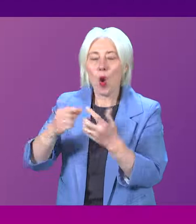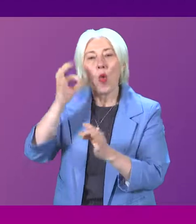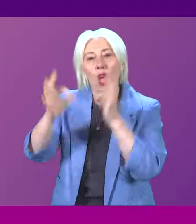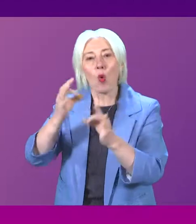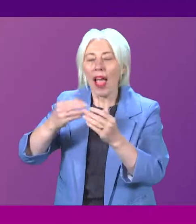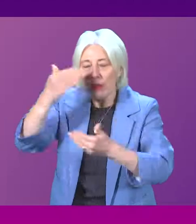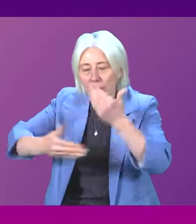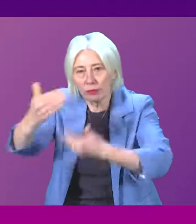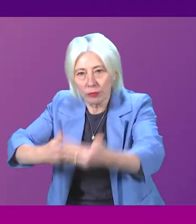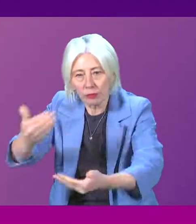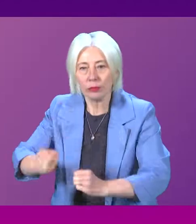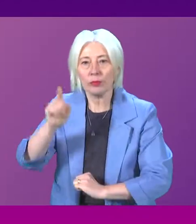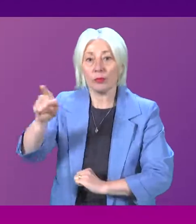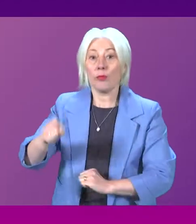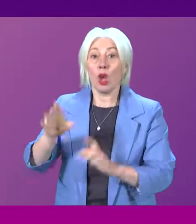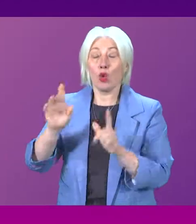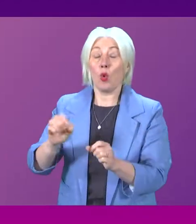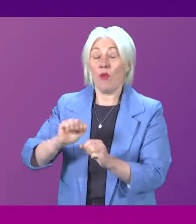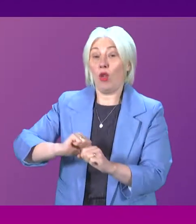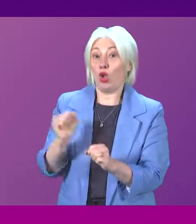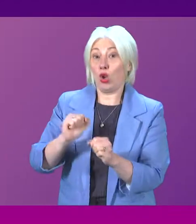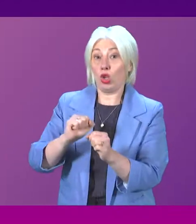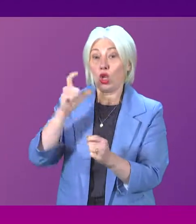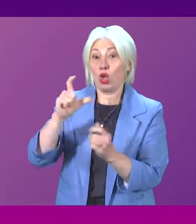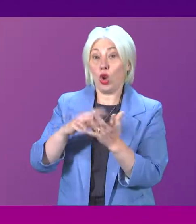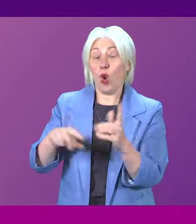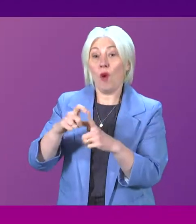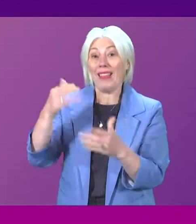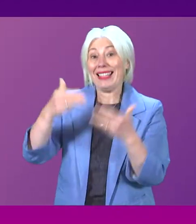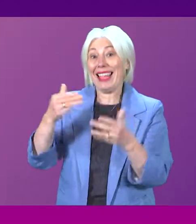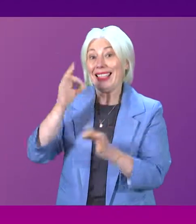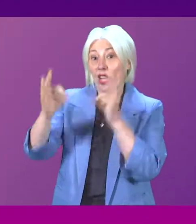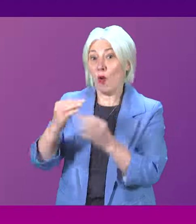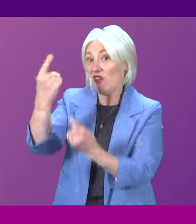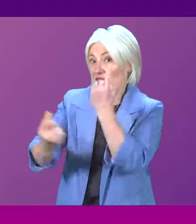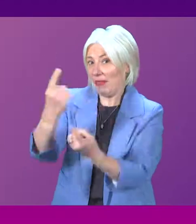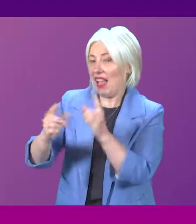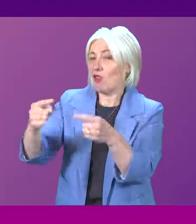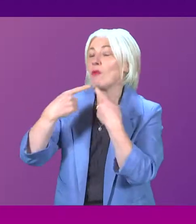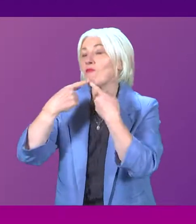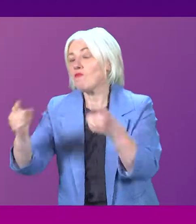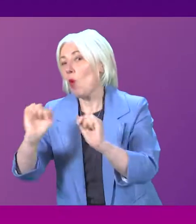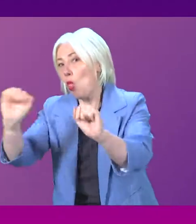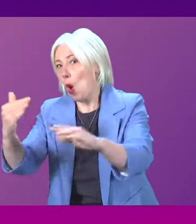It was, and is, for the Scottish Covid-19 inquiry itself to comment on its work.